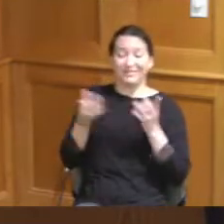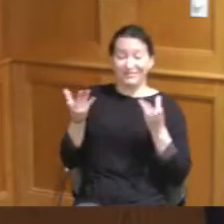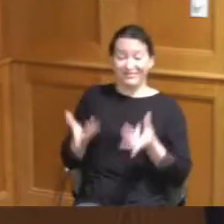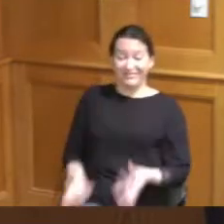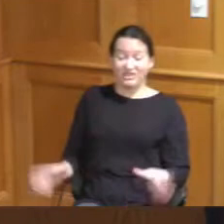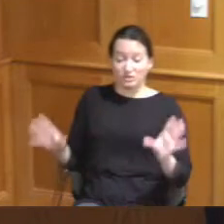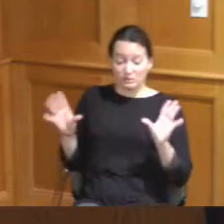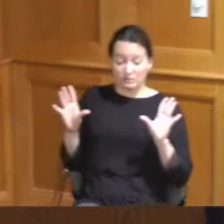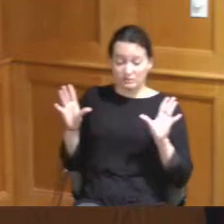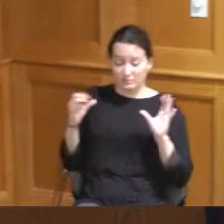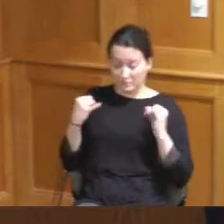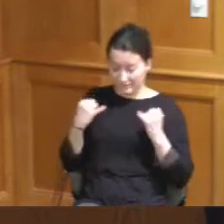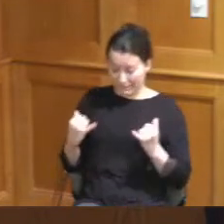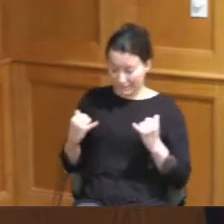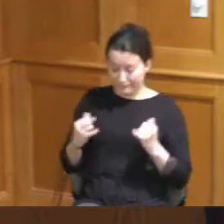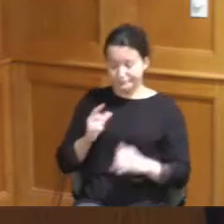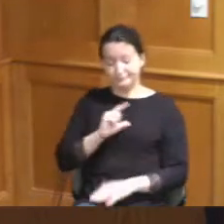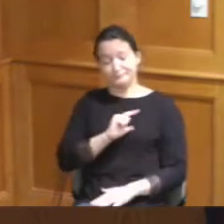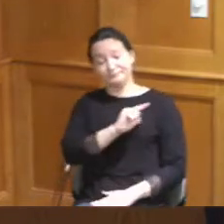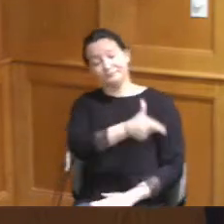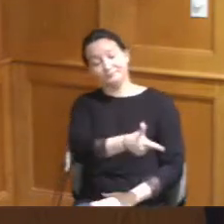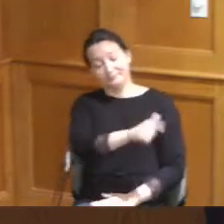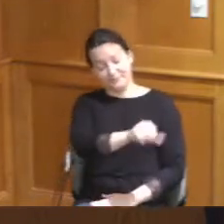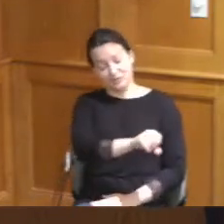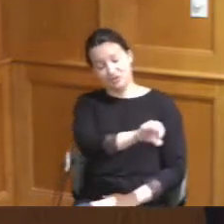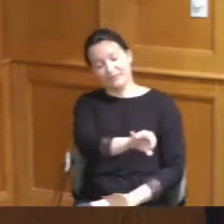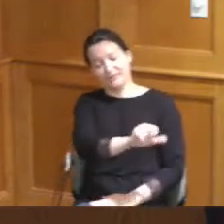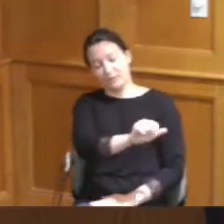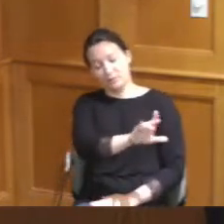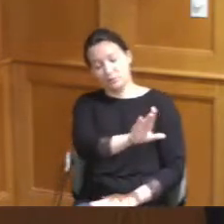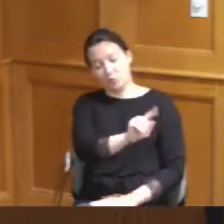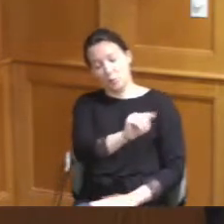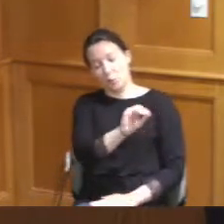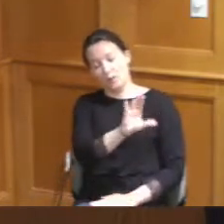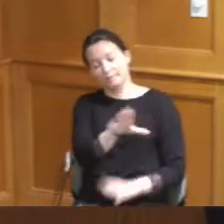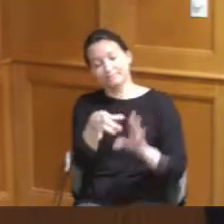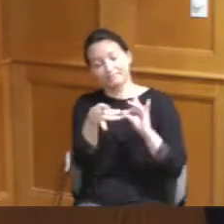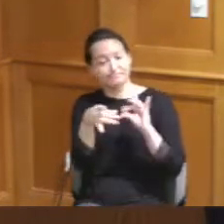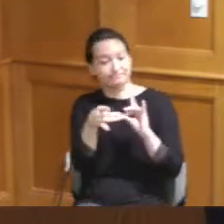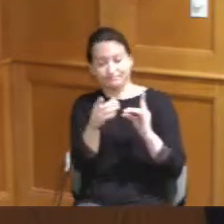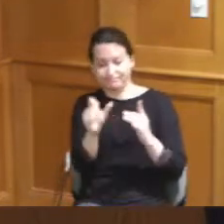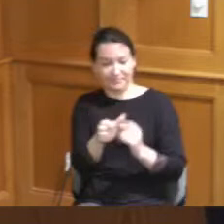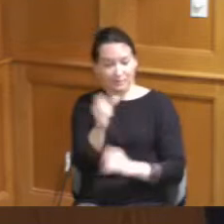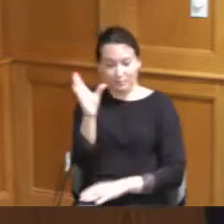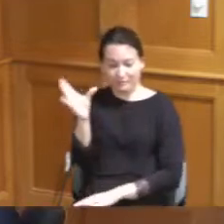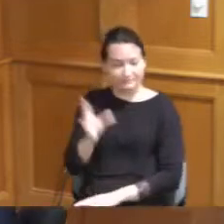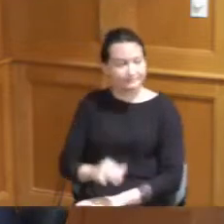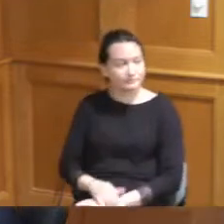today I will turn over to Mr Aluotto for your comments or any presentations thank